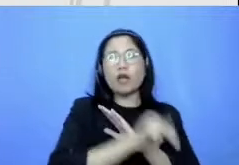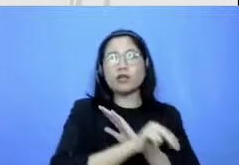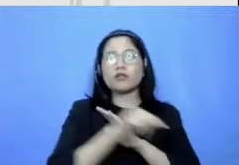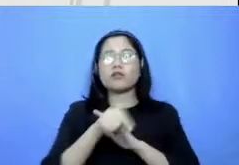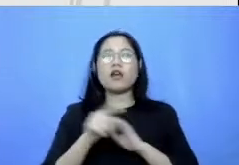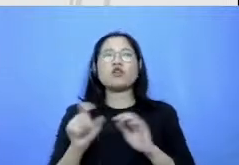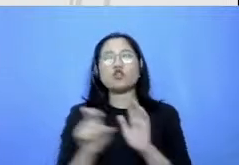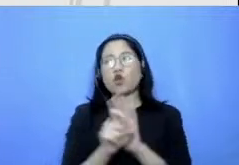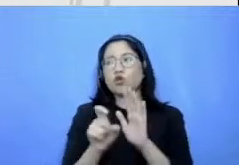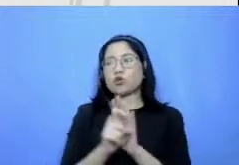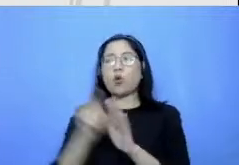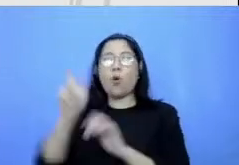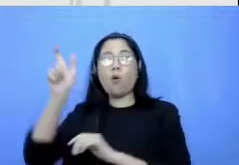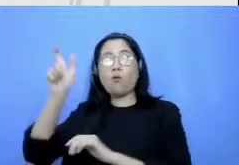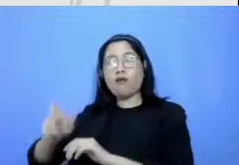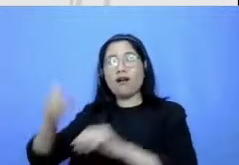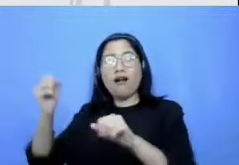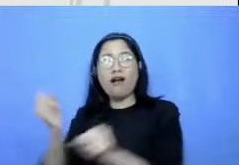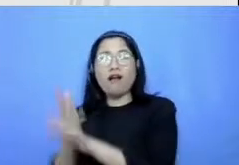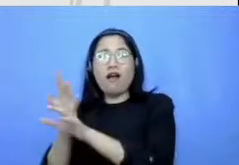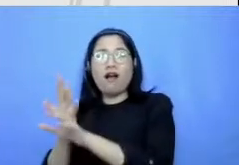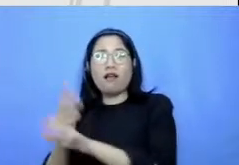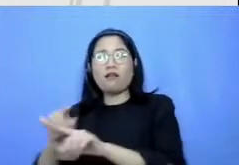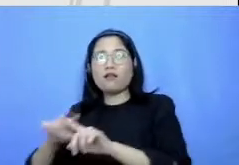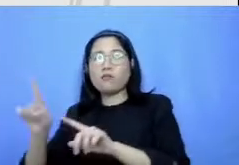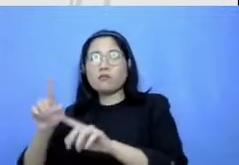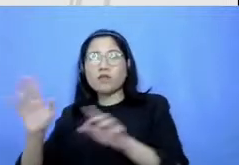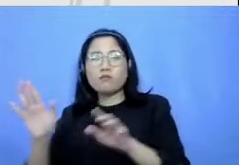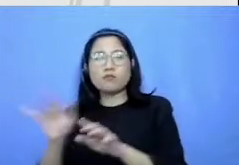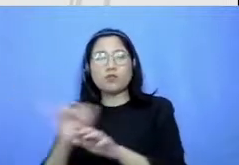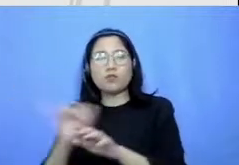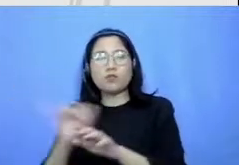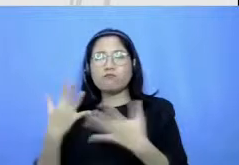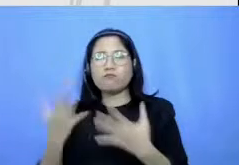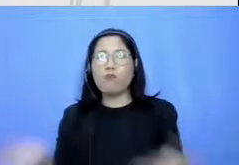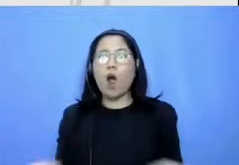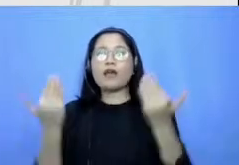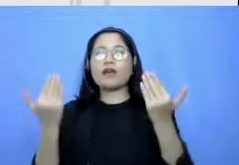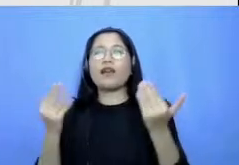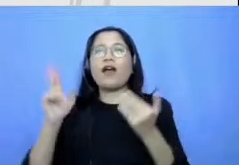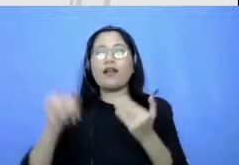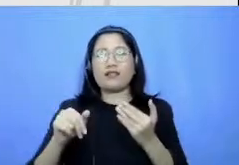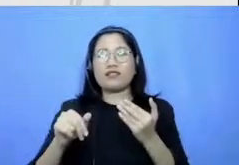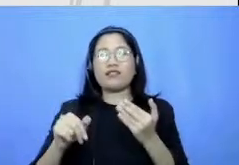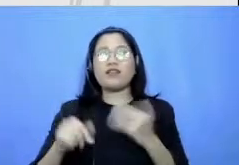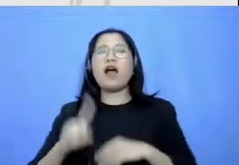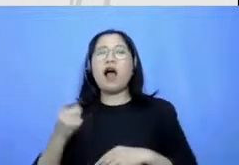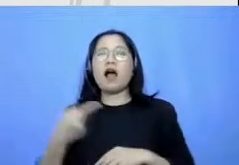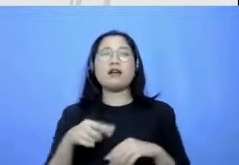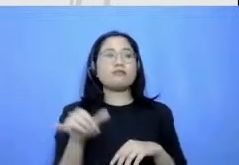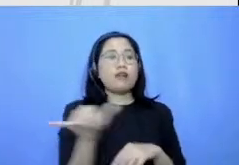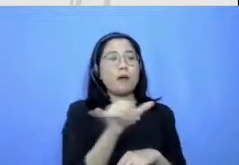resilience, there is resilience, a word commonly used in psychology studies is